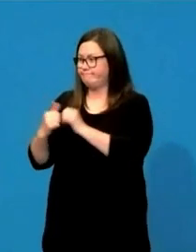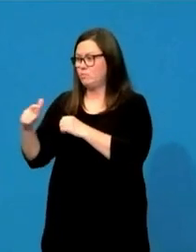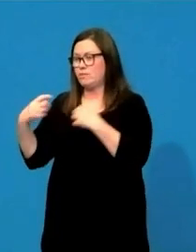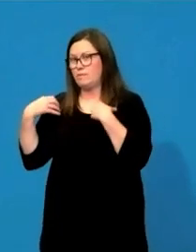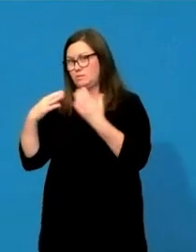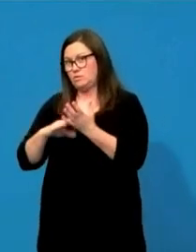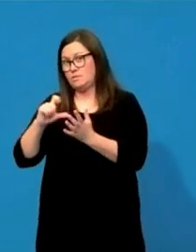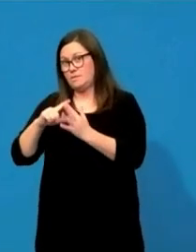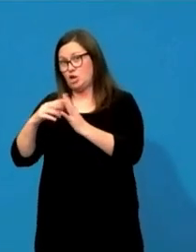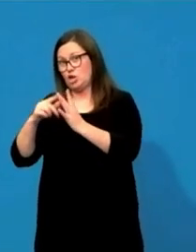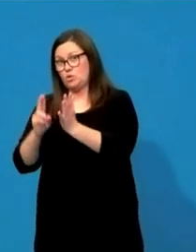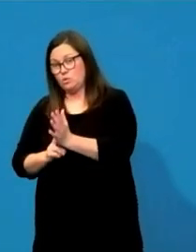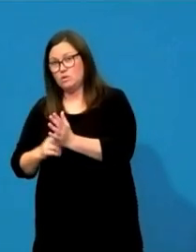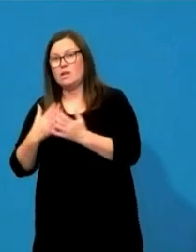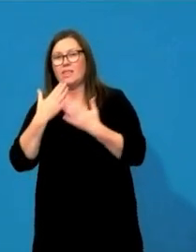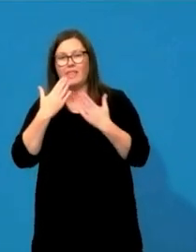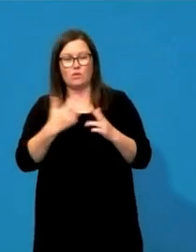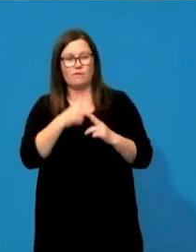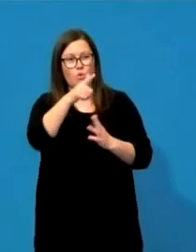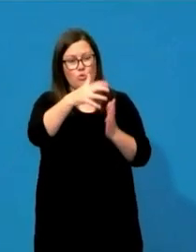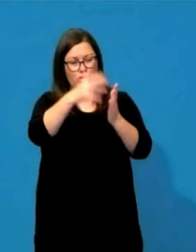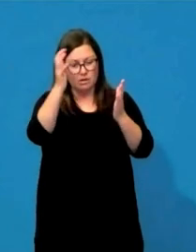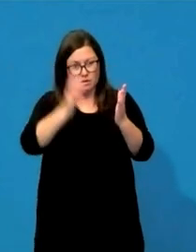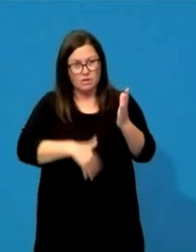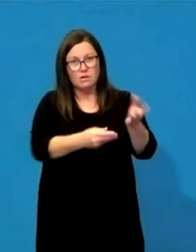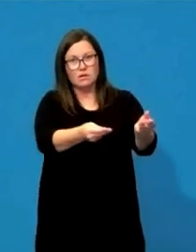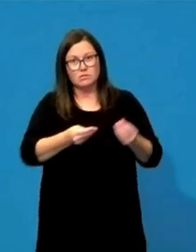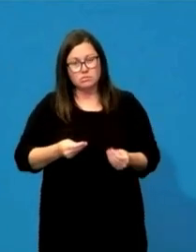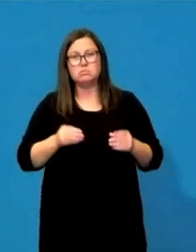made in the written statement and in the evidence that you have given today and, of